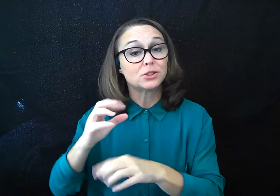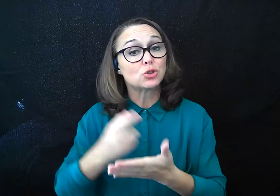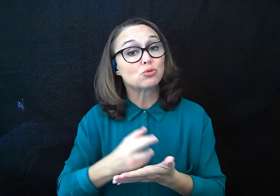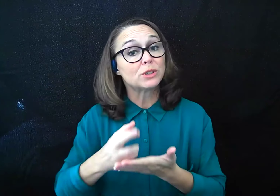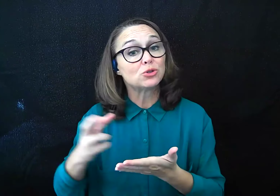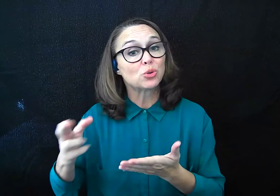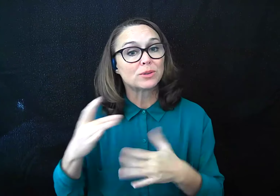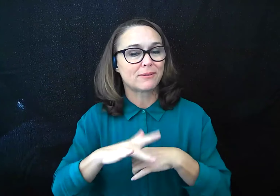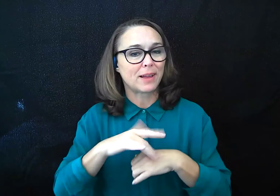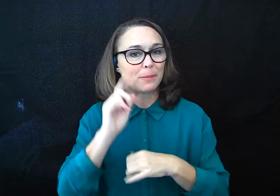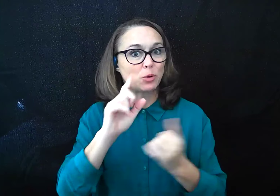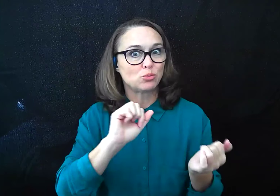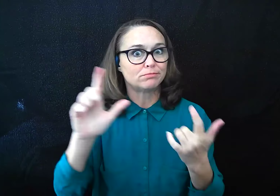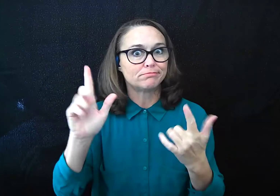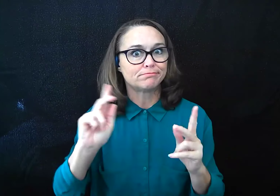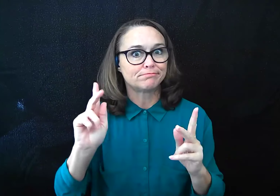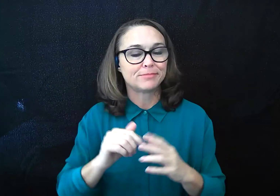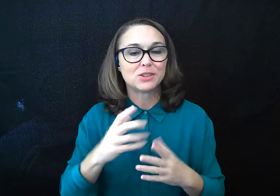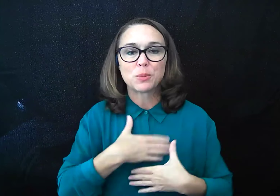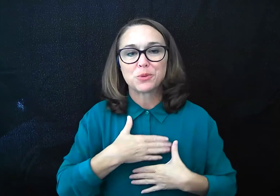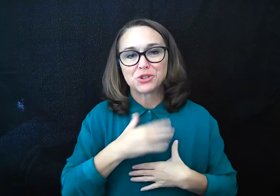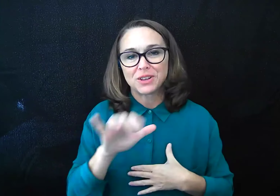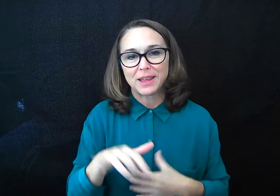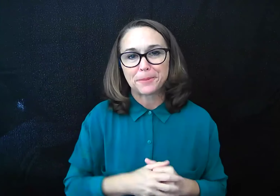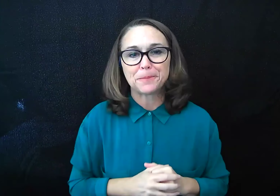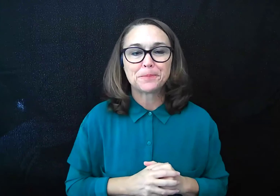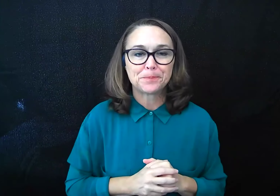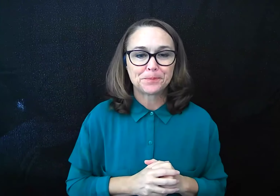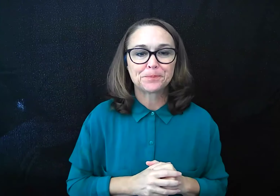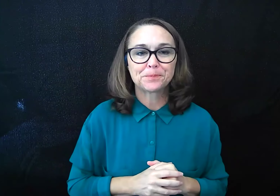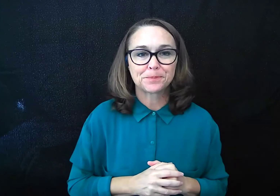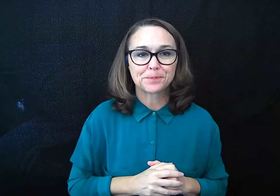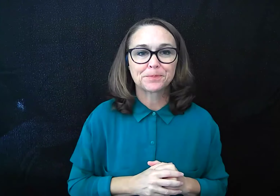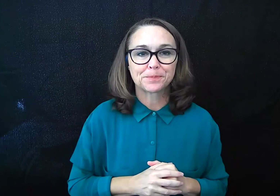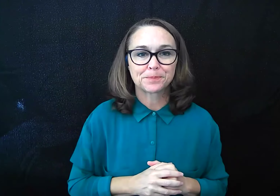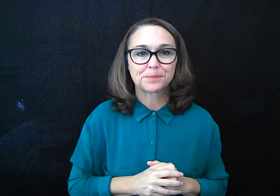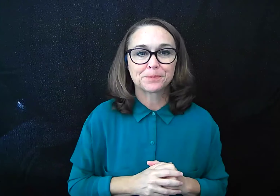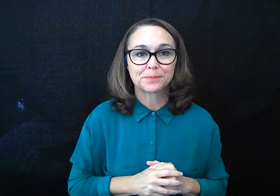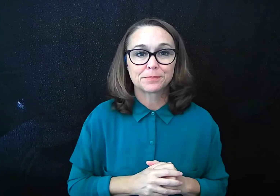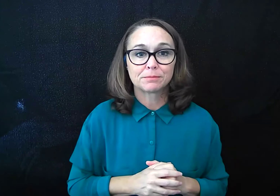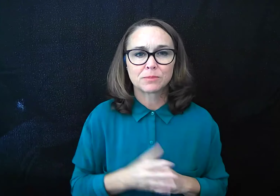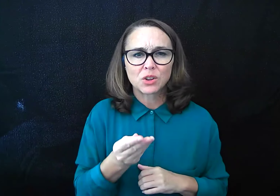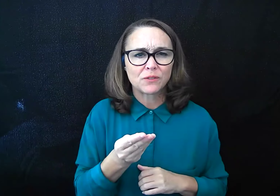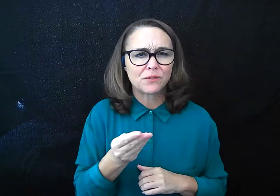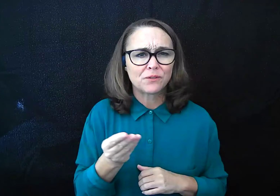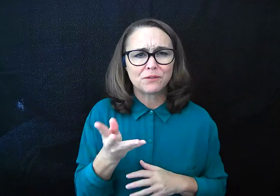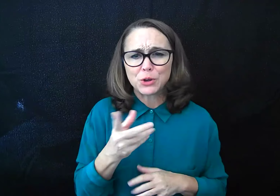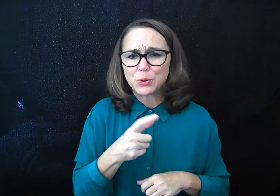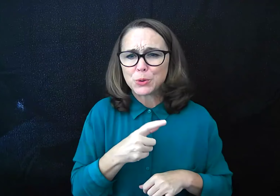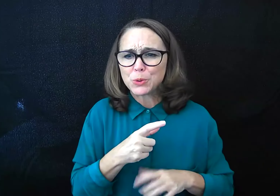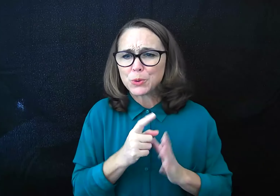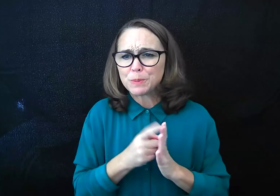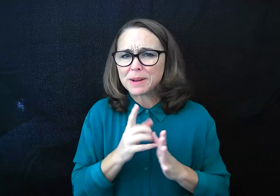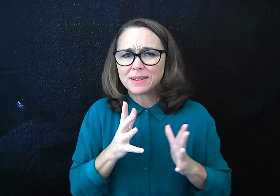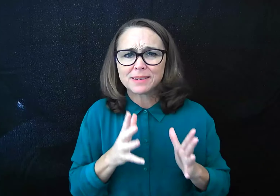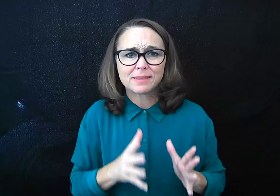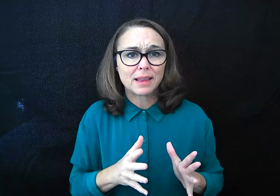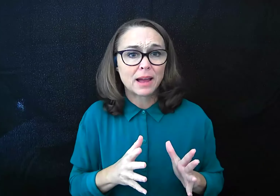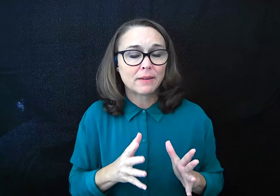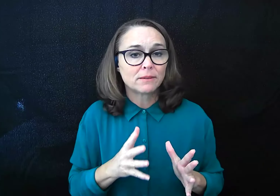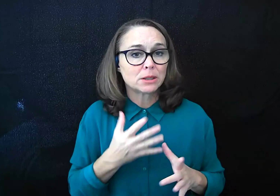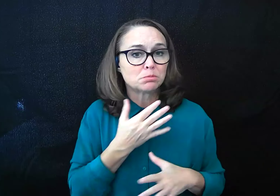I really appreciate that. We just have a few minutes left, but I'm wondering if,